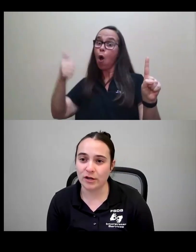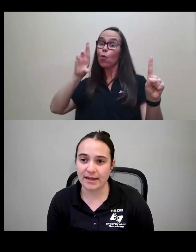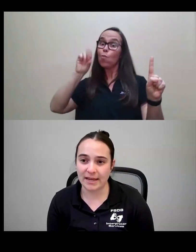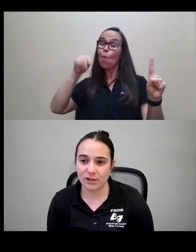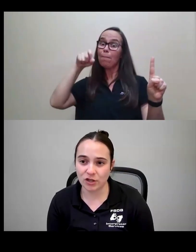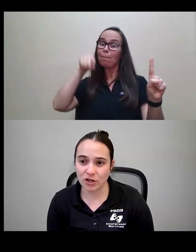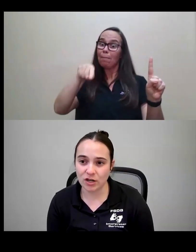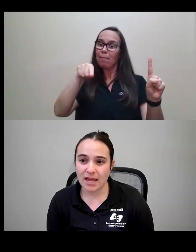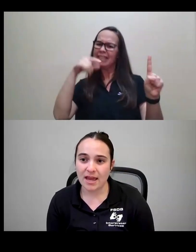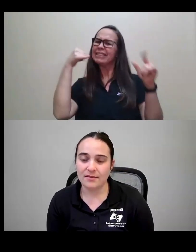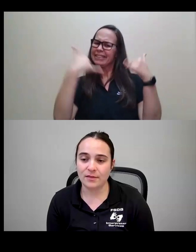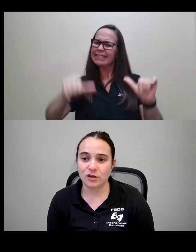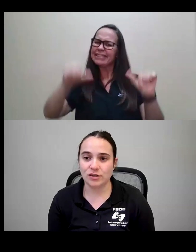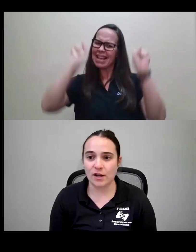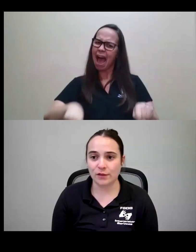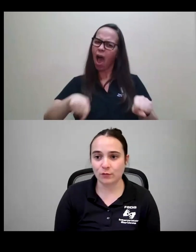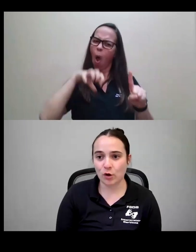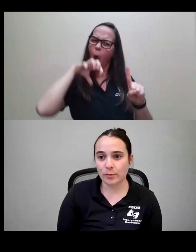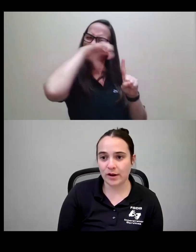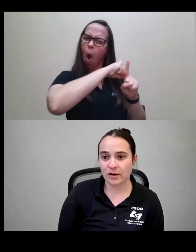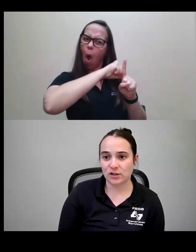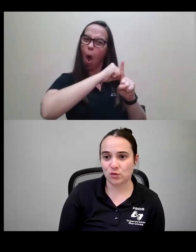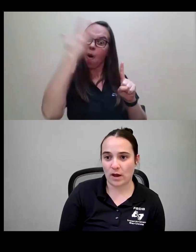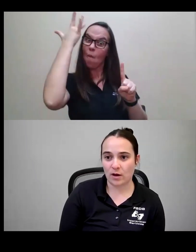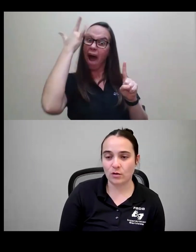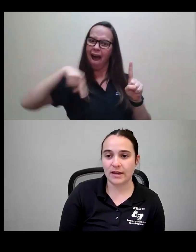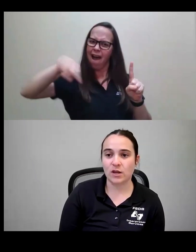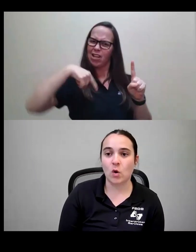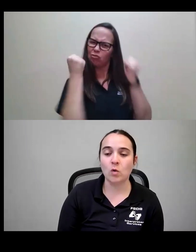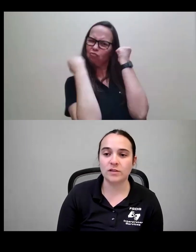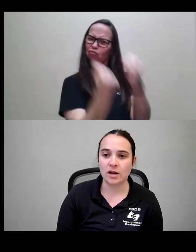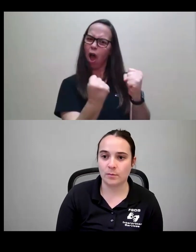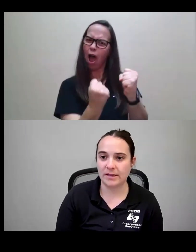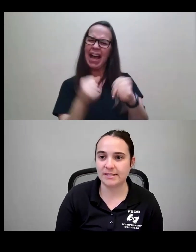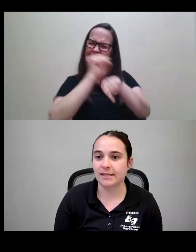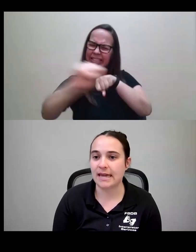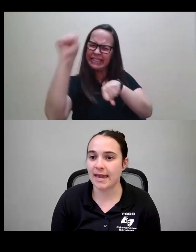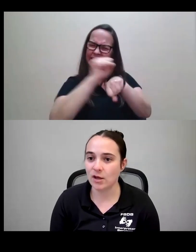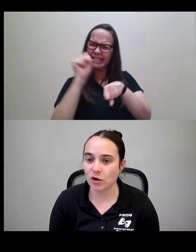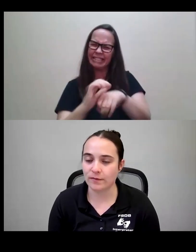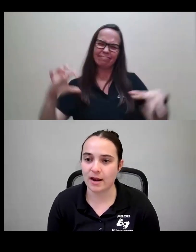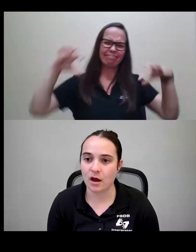weaker in nature and then there's another rope there as well, it can hold on and basically anchor